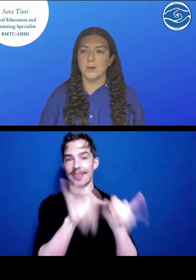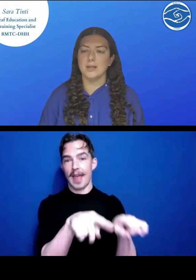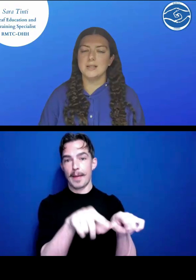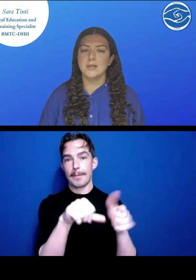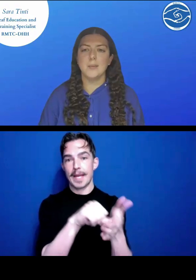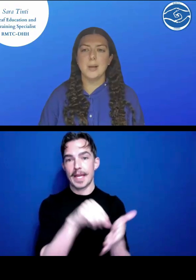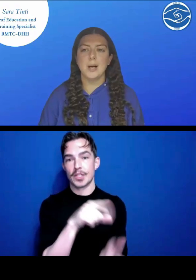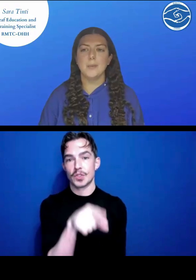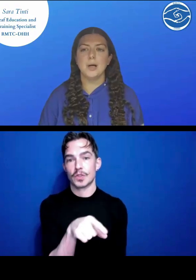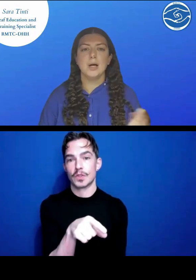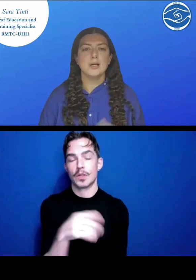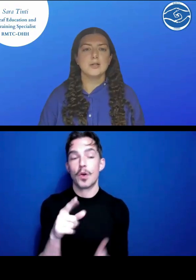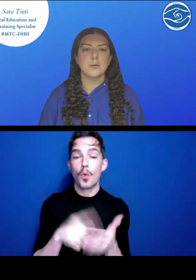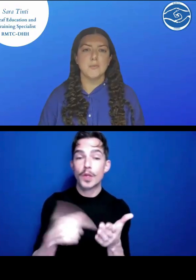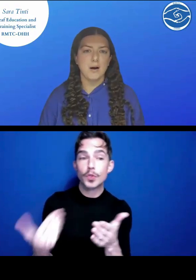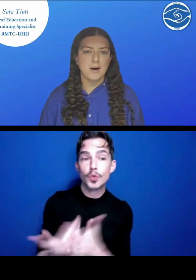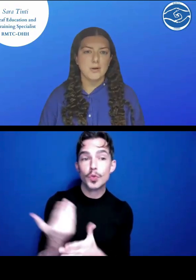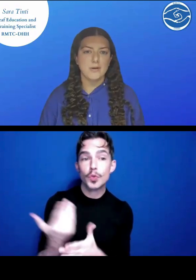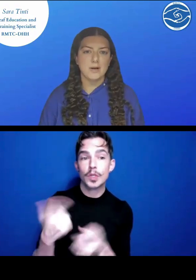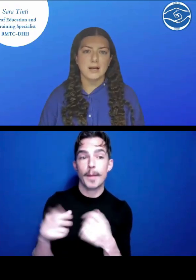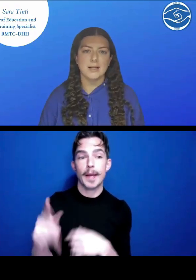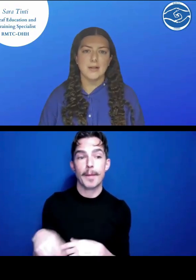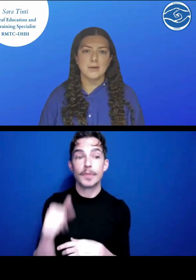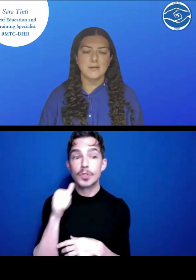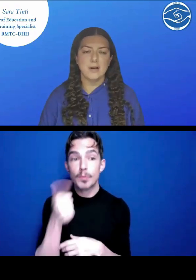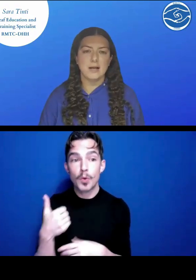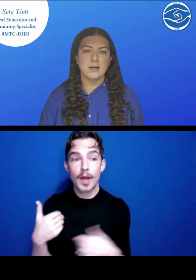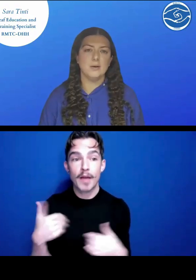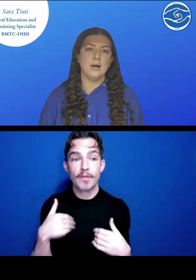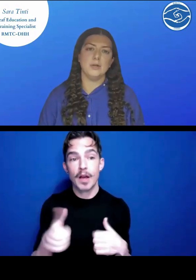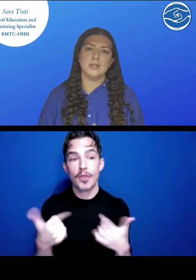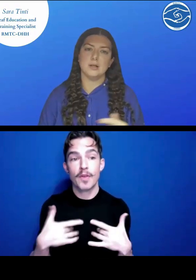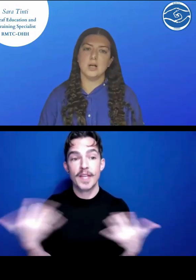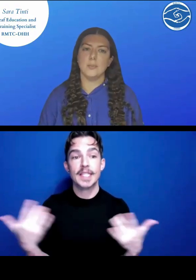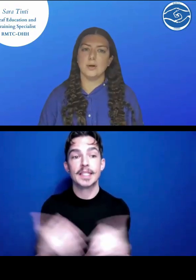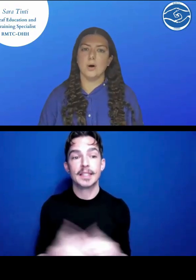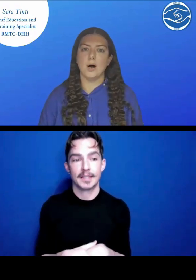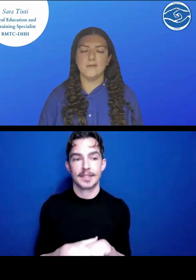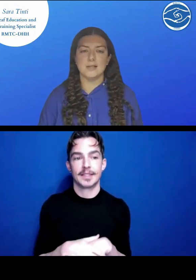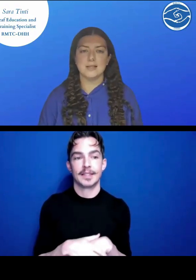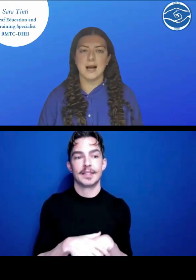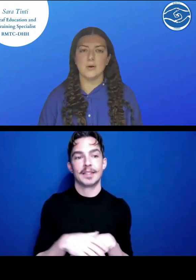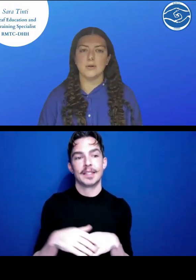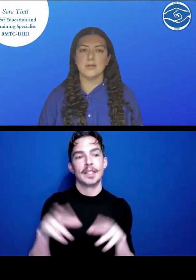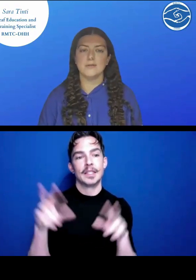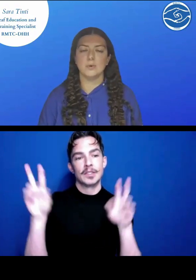we had What's New coming up tomorrow we've got another event which is our Topical Office Hours